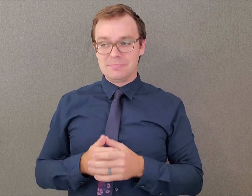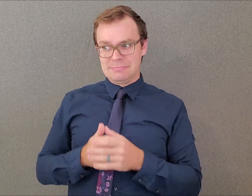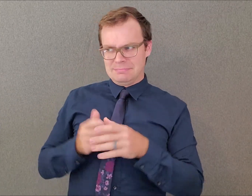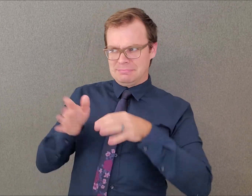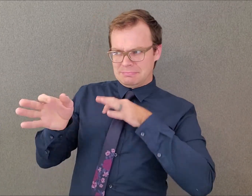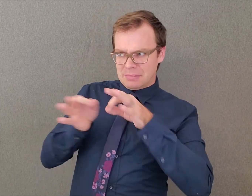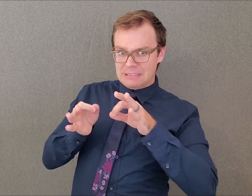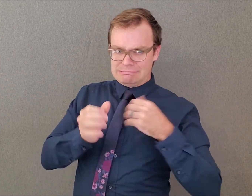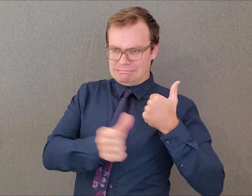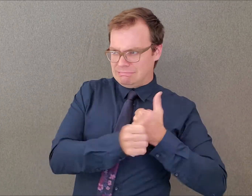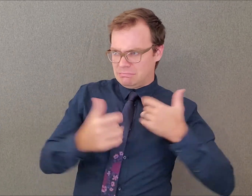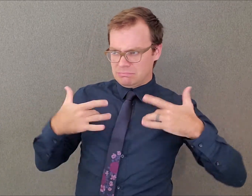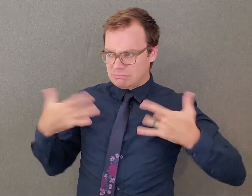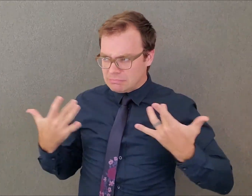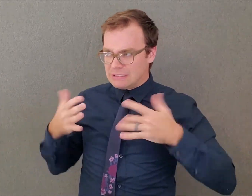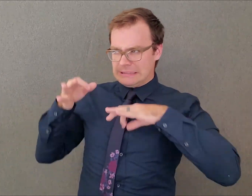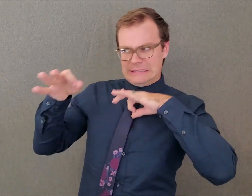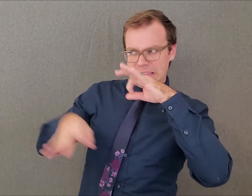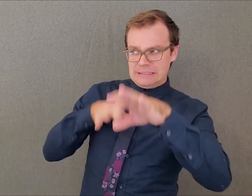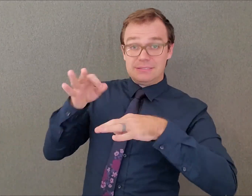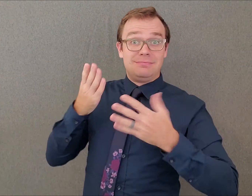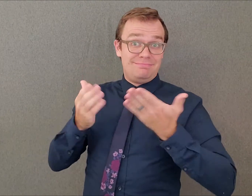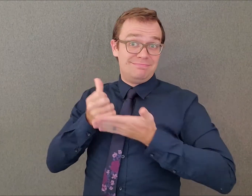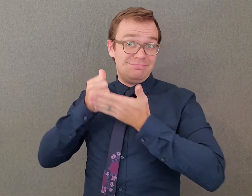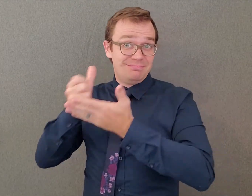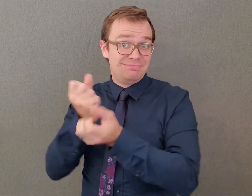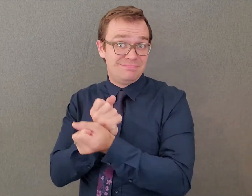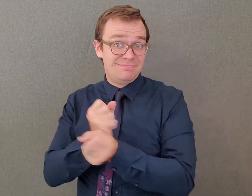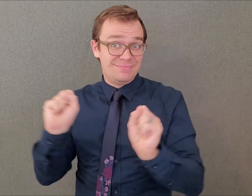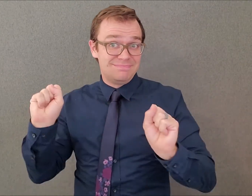Advising them of the threat may help save their lives.